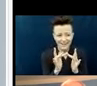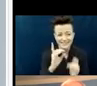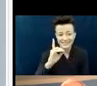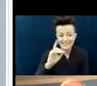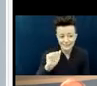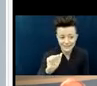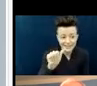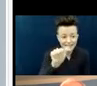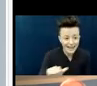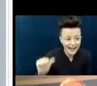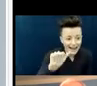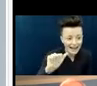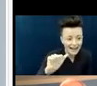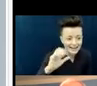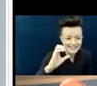or disability@rca.org.